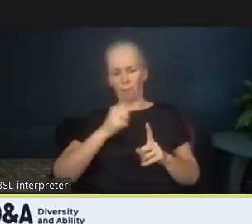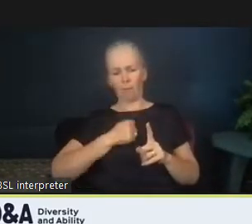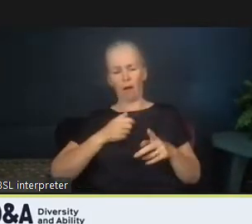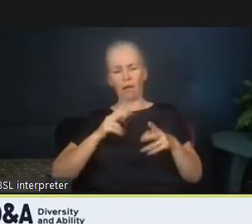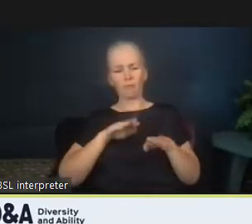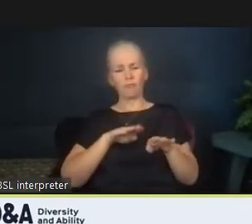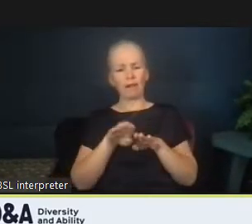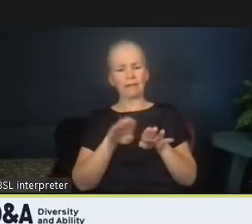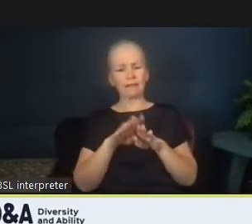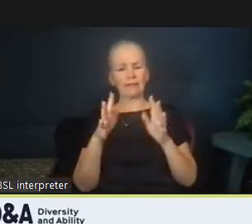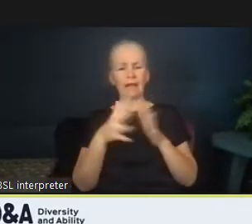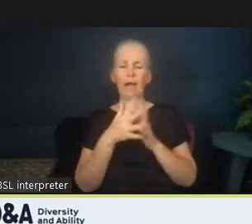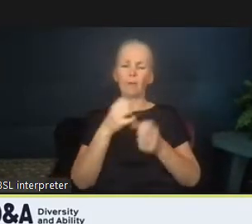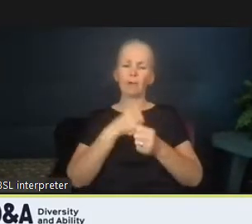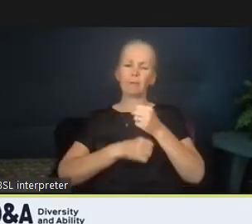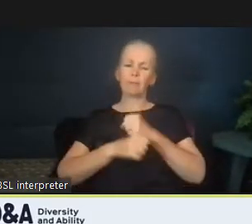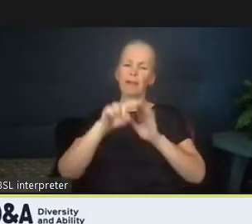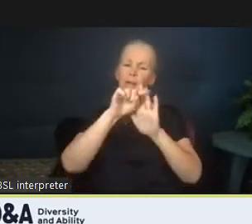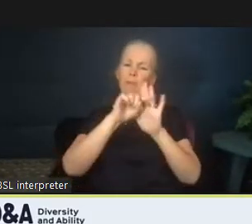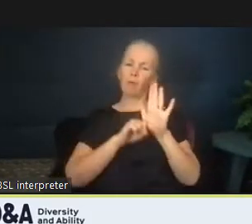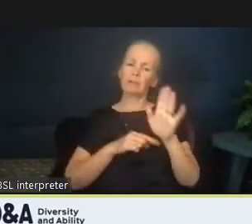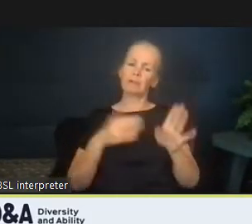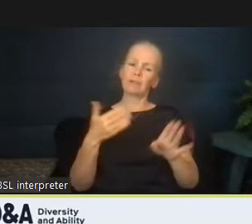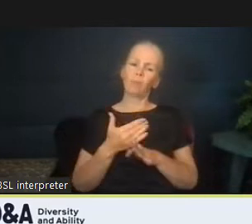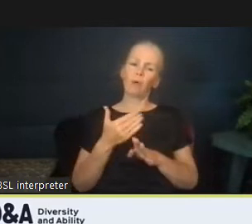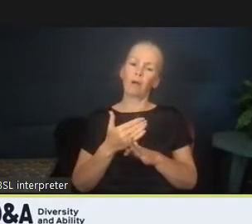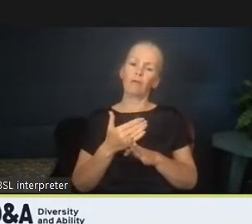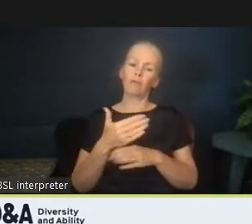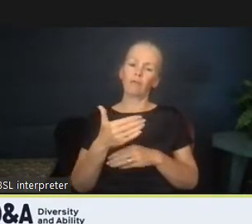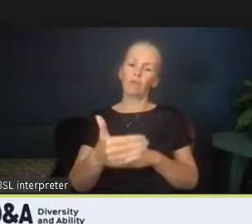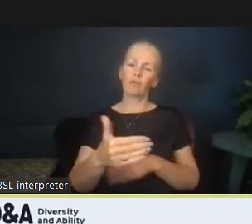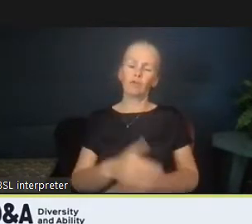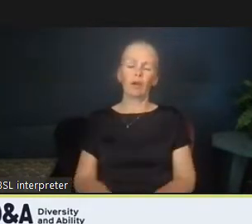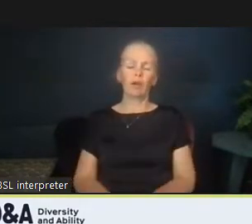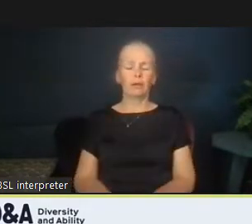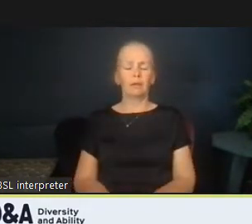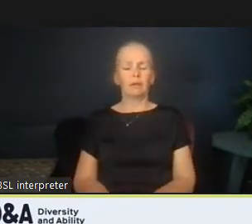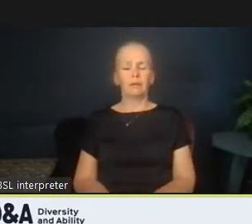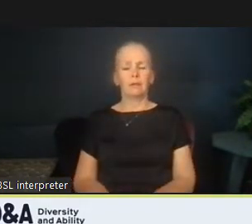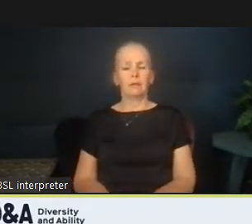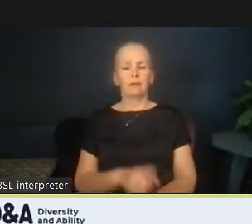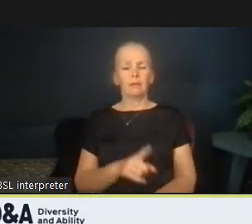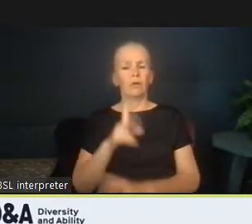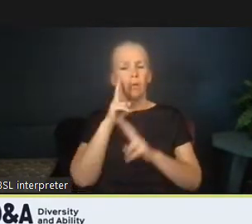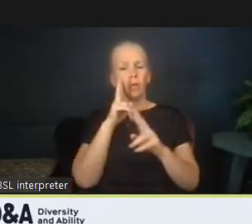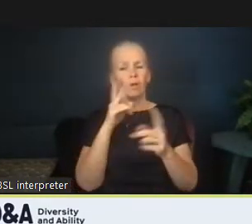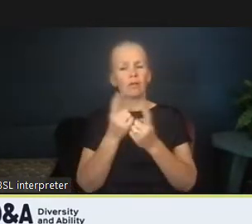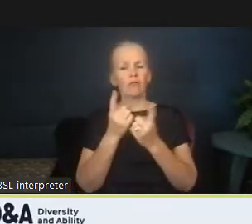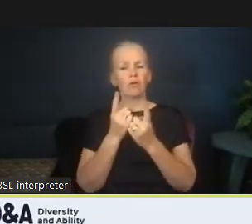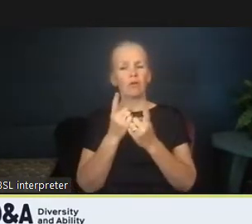make policy work. And it comes down to looking at things through the Barrier Model, the Social